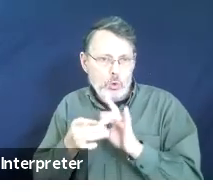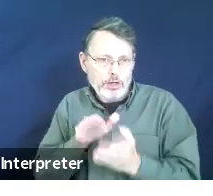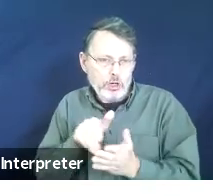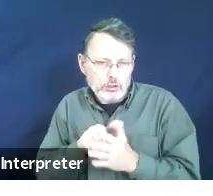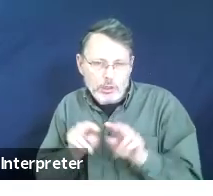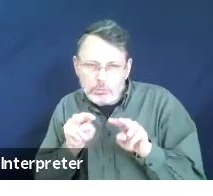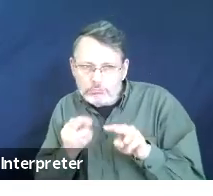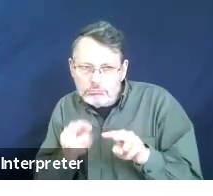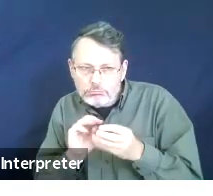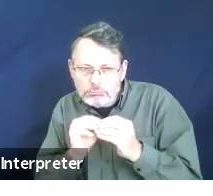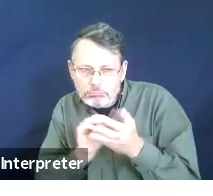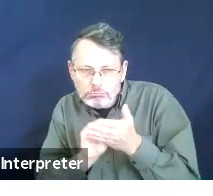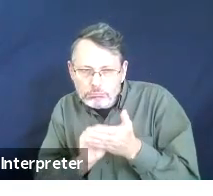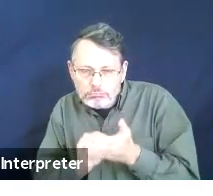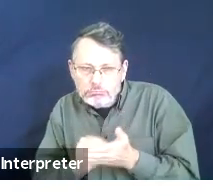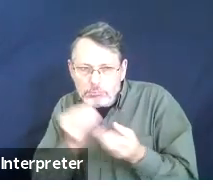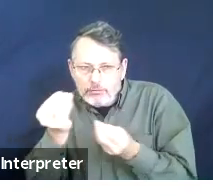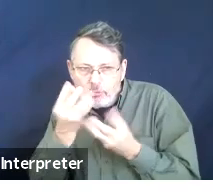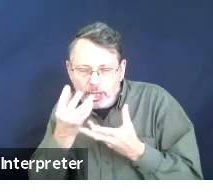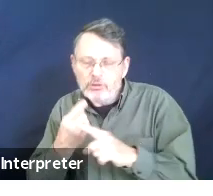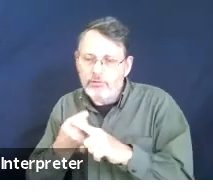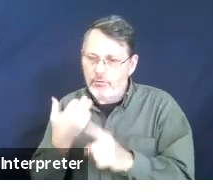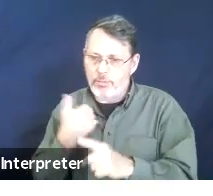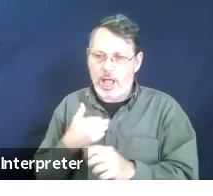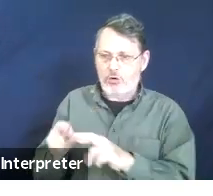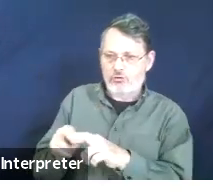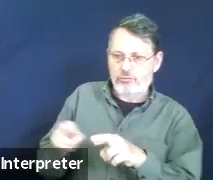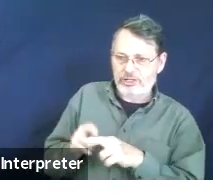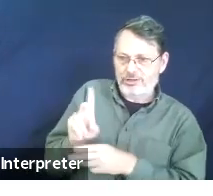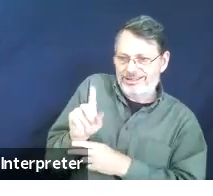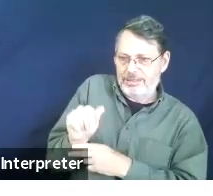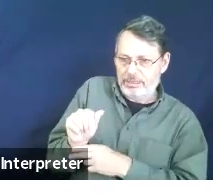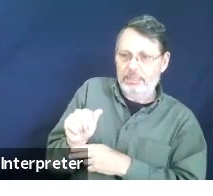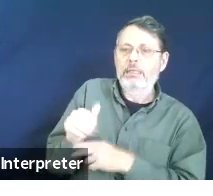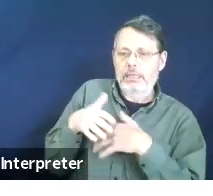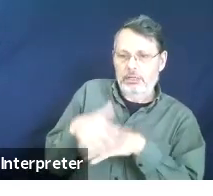some information that we were receiving from our Regional Disability Integration Specialist that